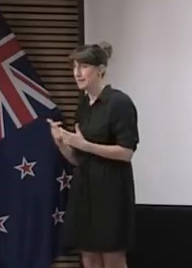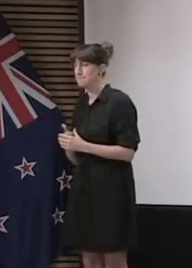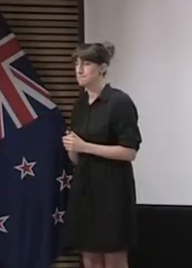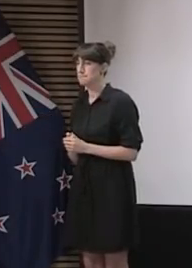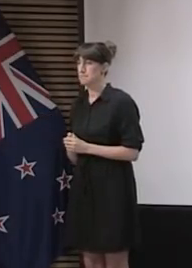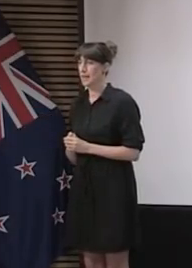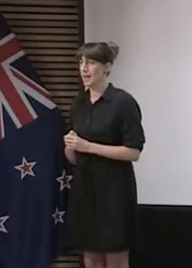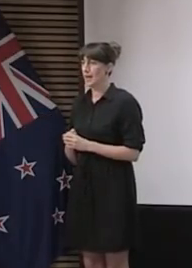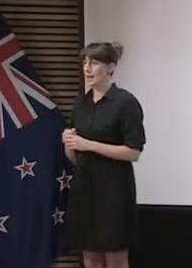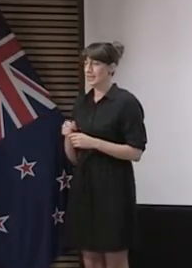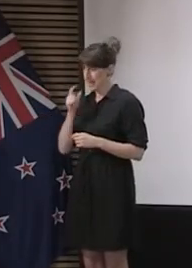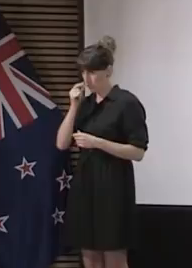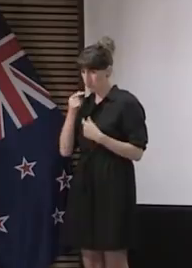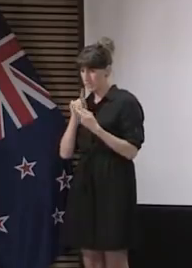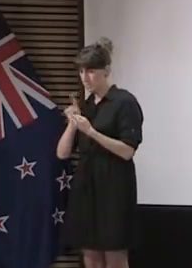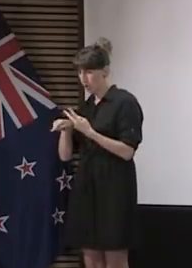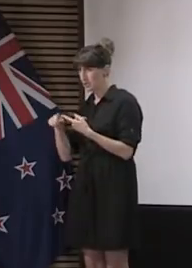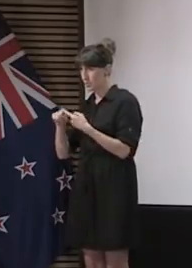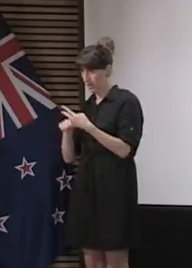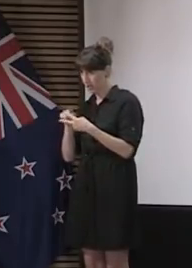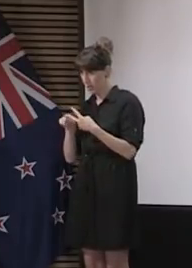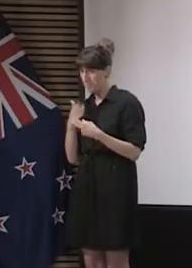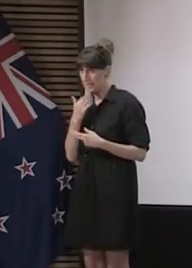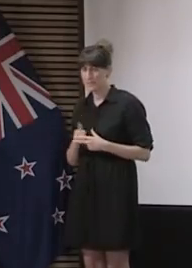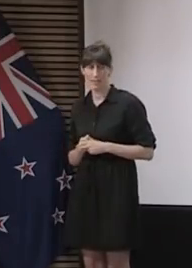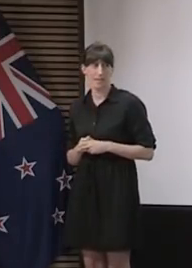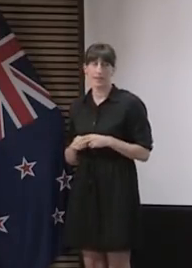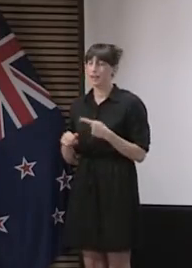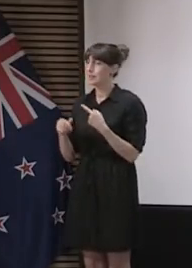Inthe case of the first point, actually aged residential careworkers